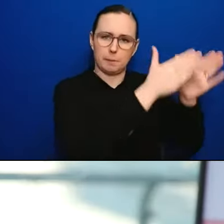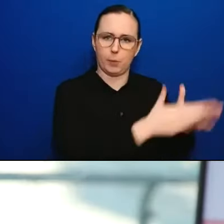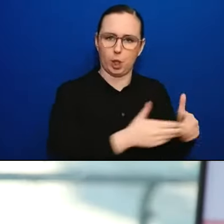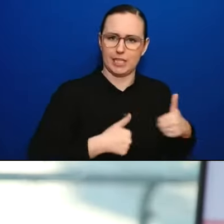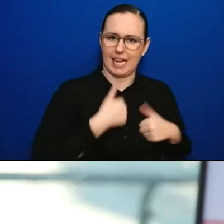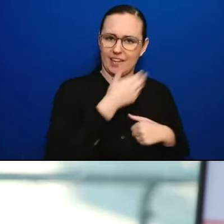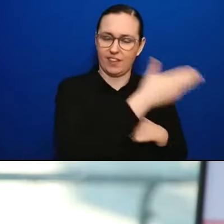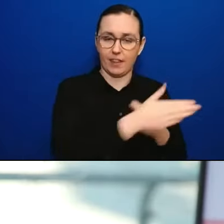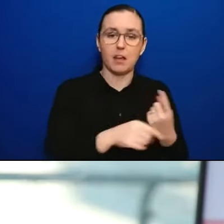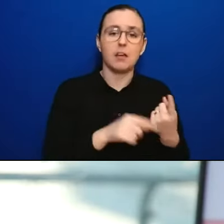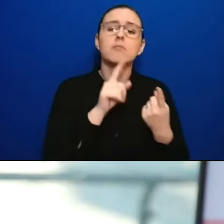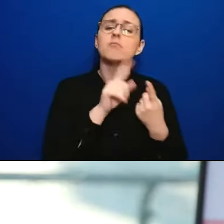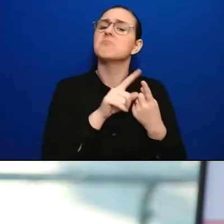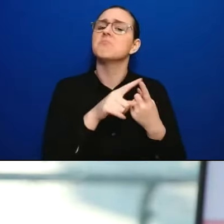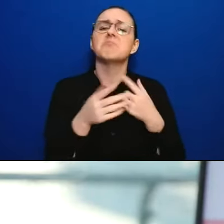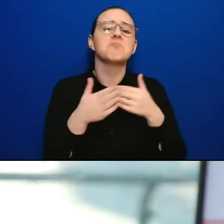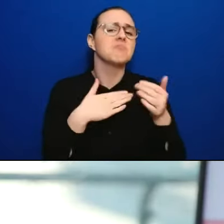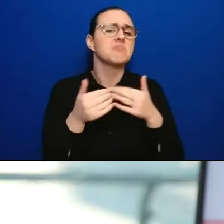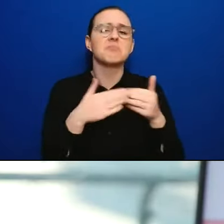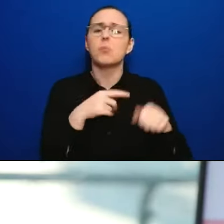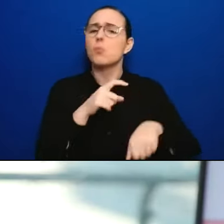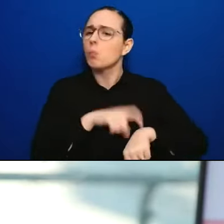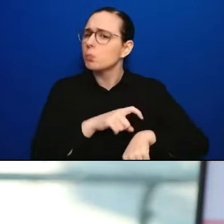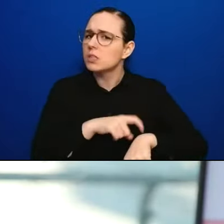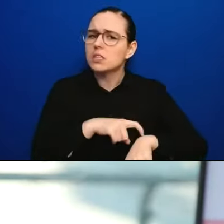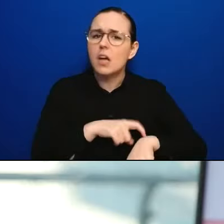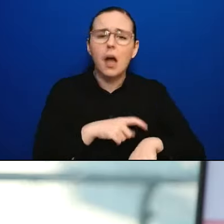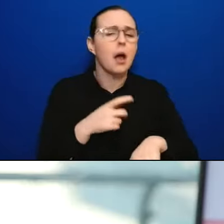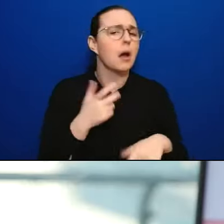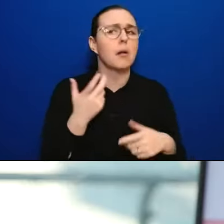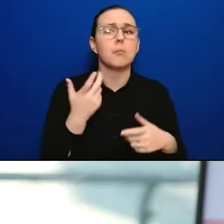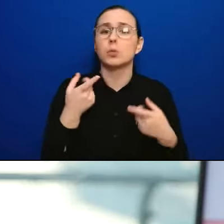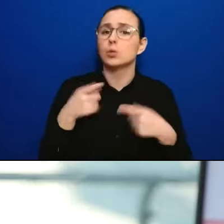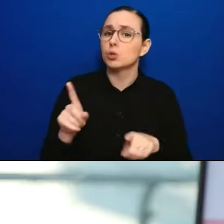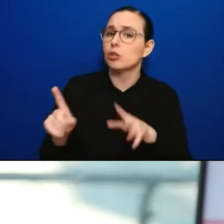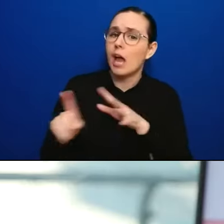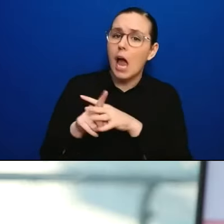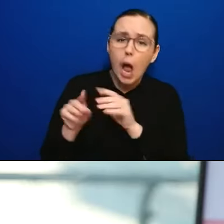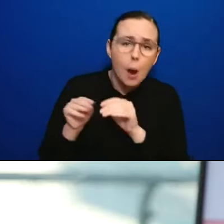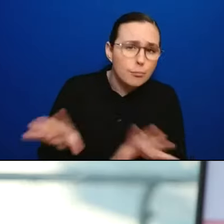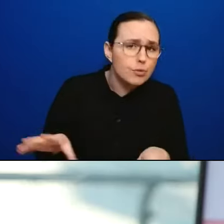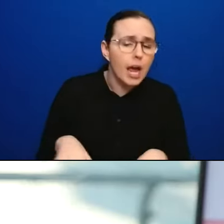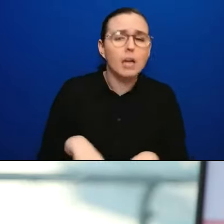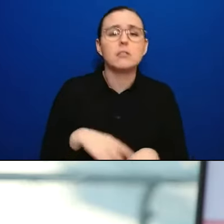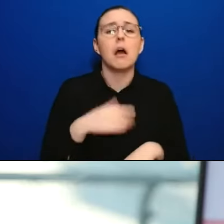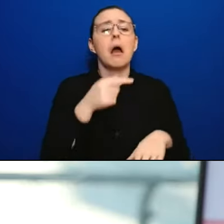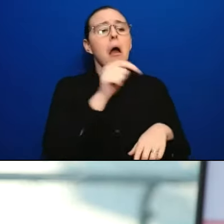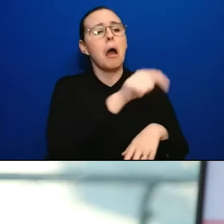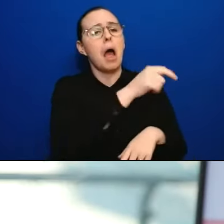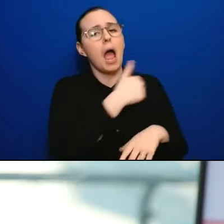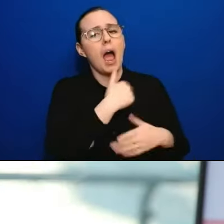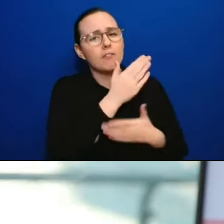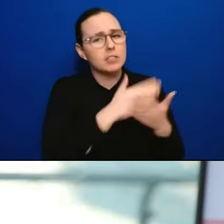all residents to have up to two visitors, one at all times,